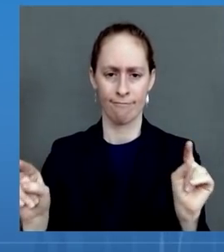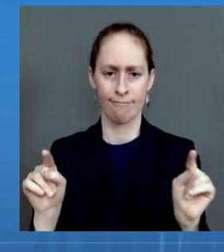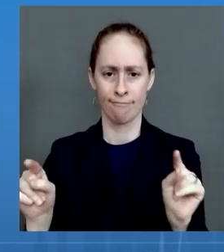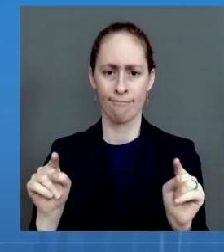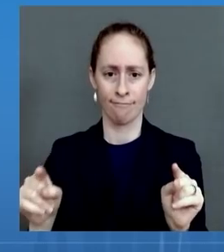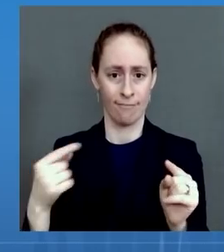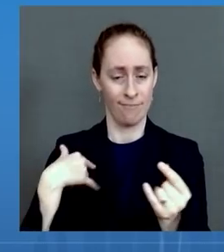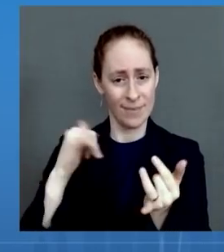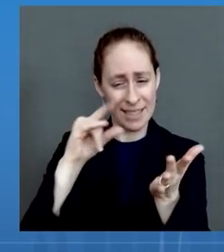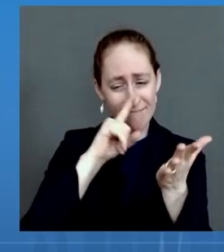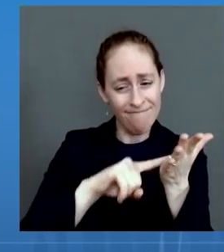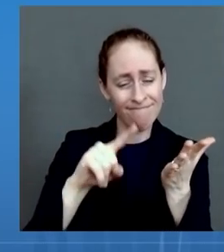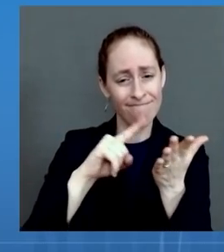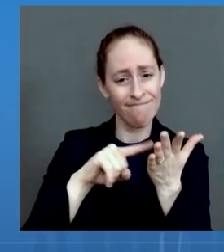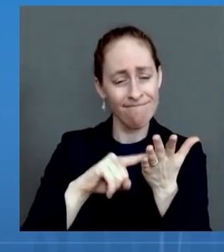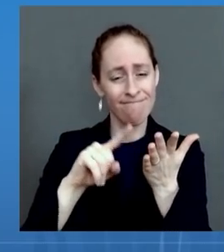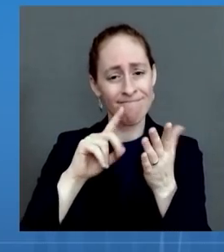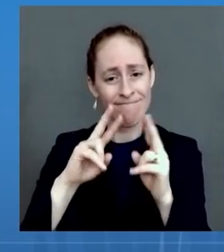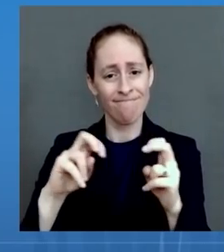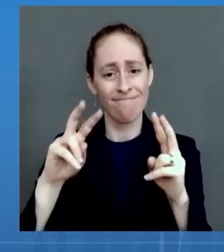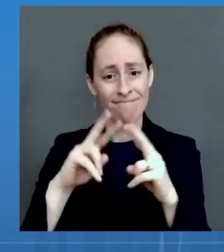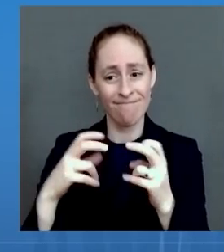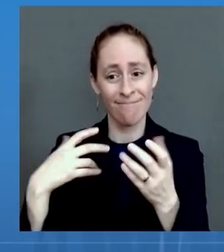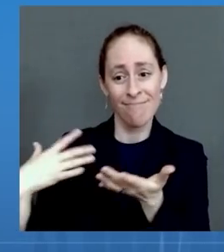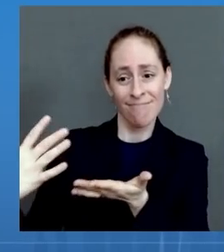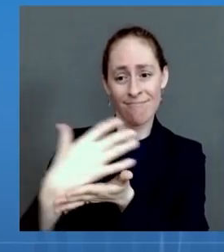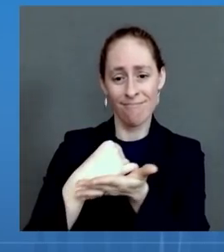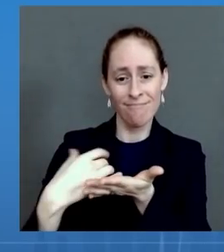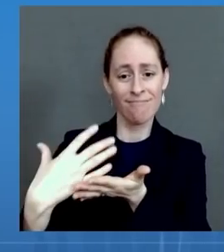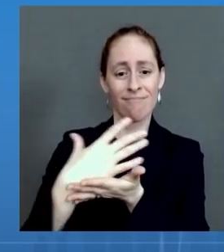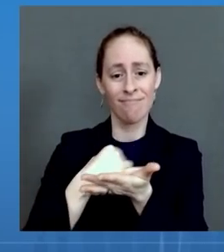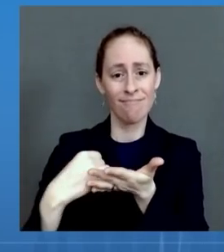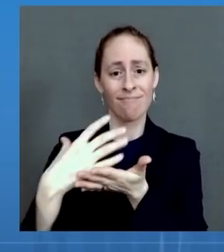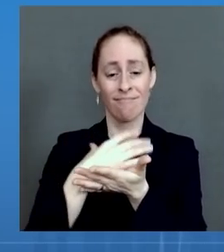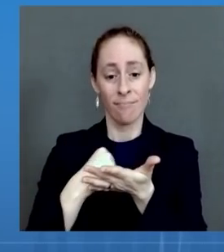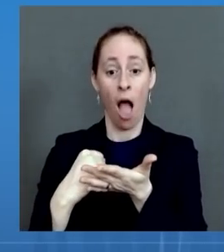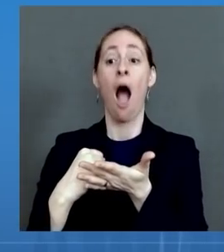Mr. Zients: Next question. Moderator: Let's go to Weijia Jiang at CBS News.